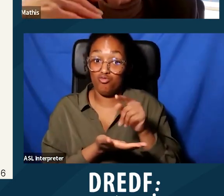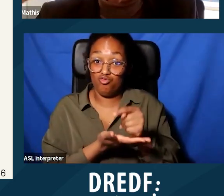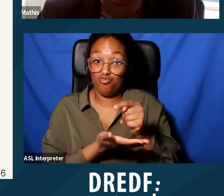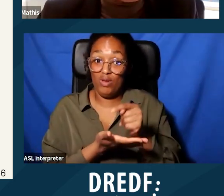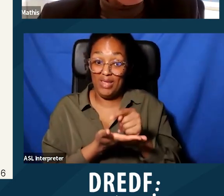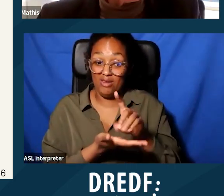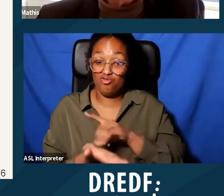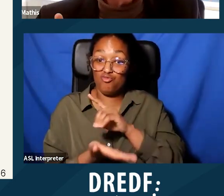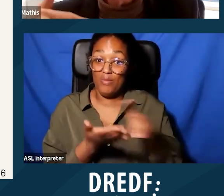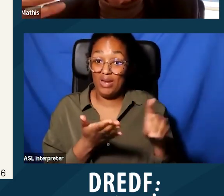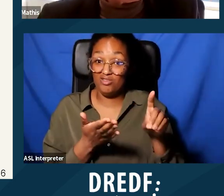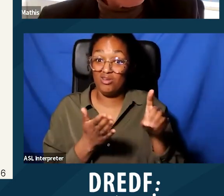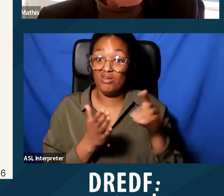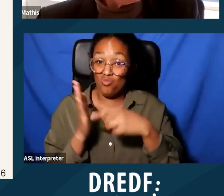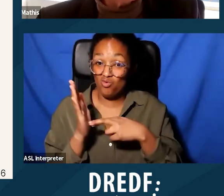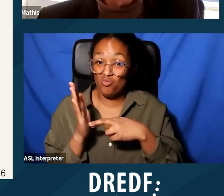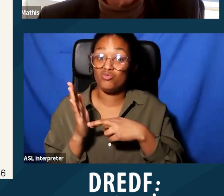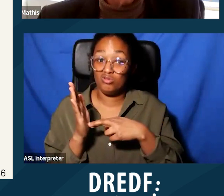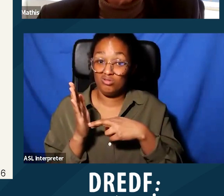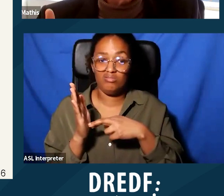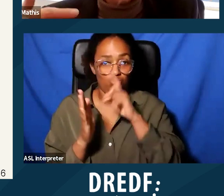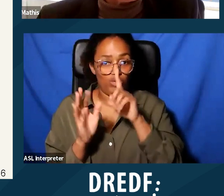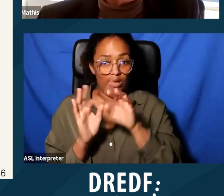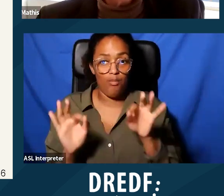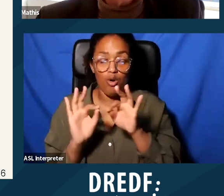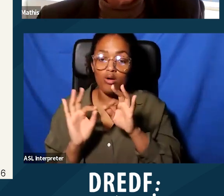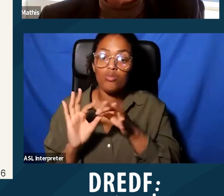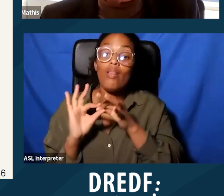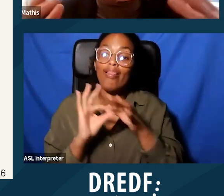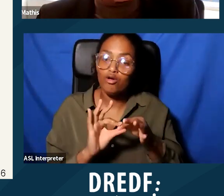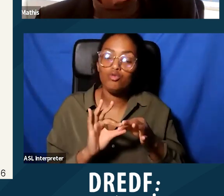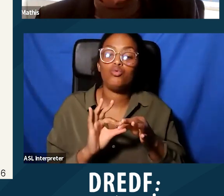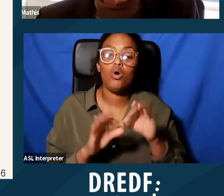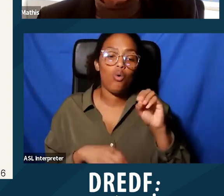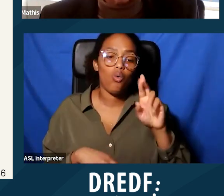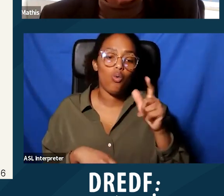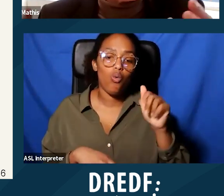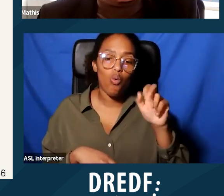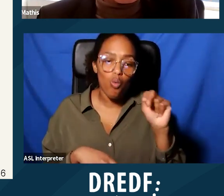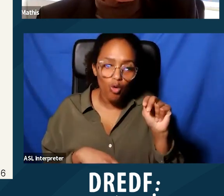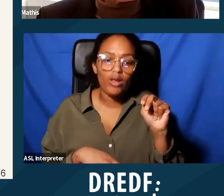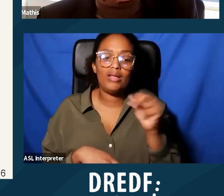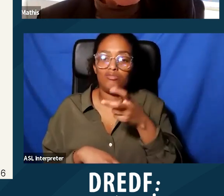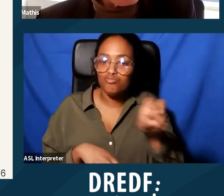So, those medical treatment discrimination provisions really are about things like